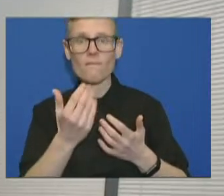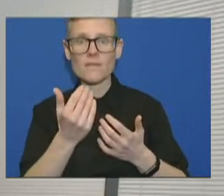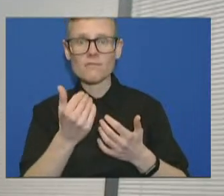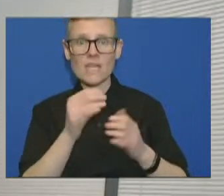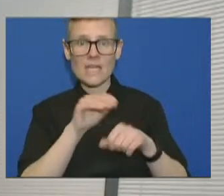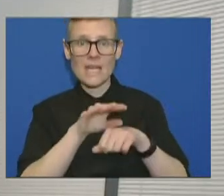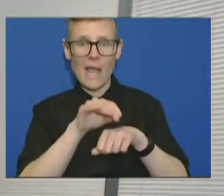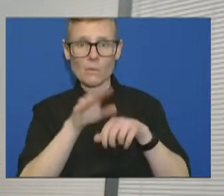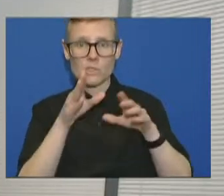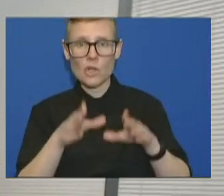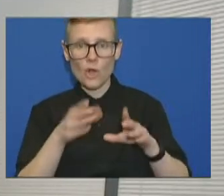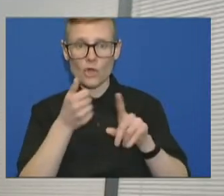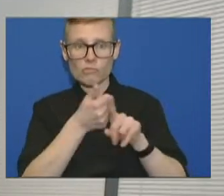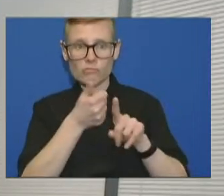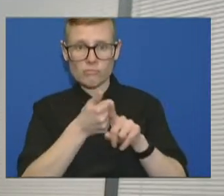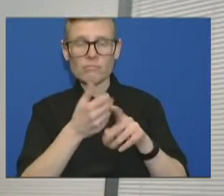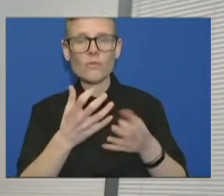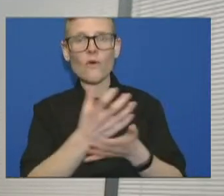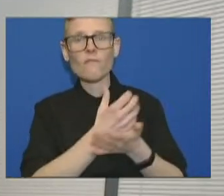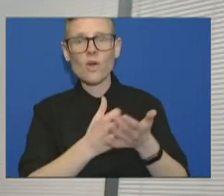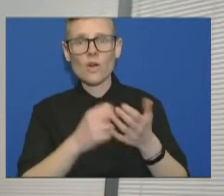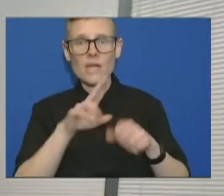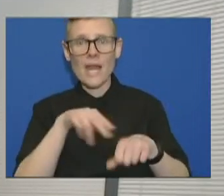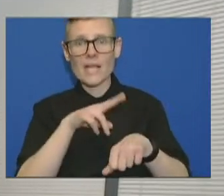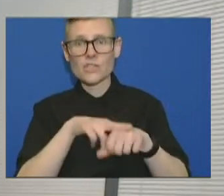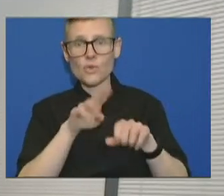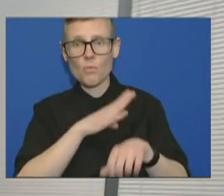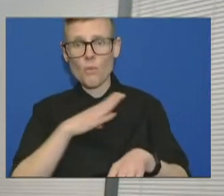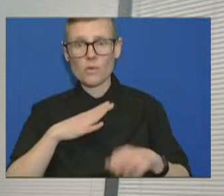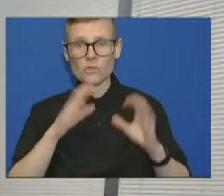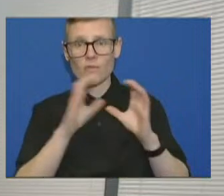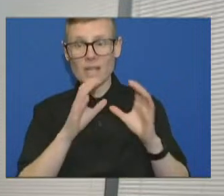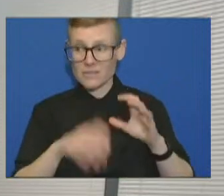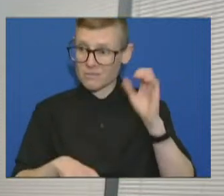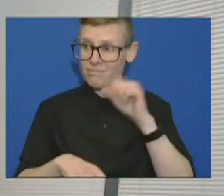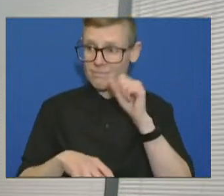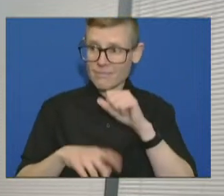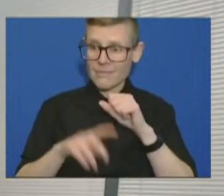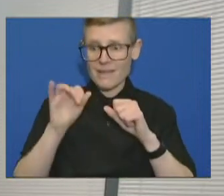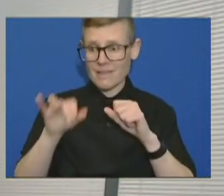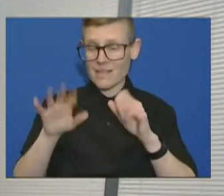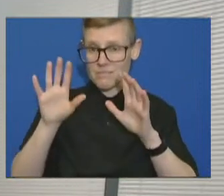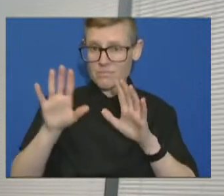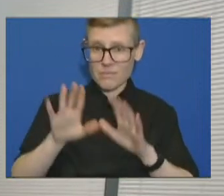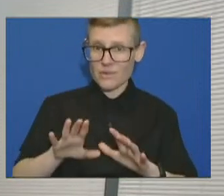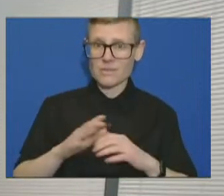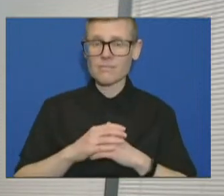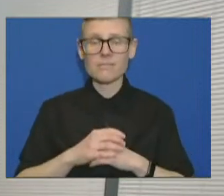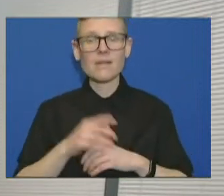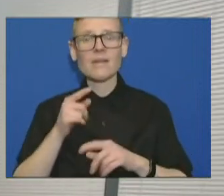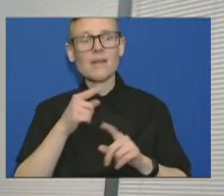It's great to hear that you're considering compensation for 15 counselors who have earned the